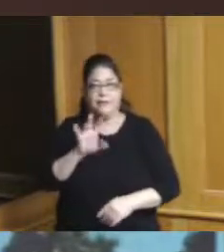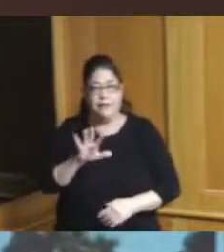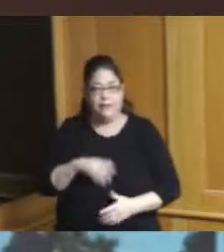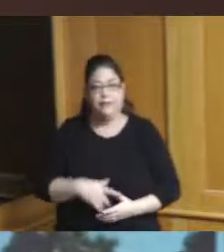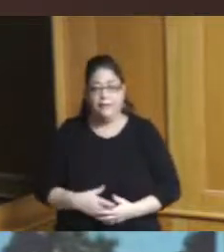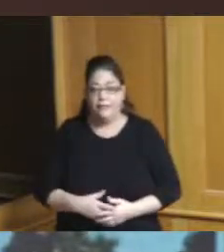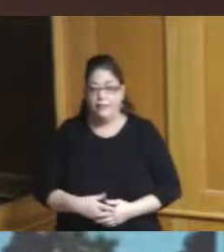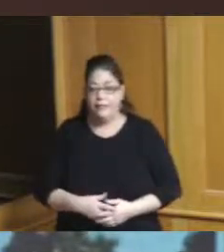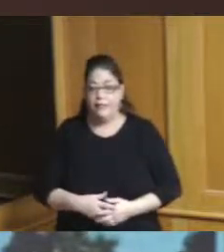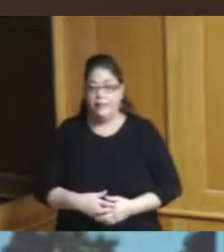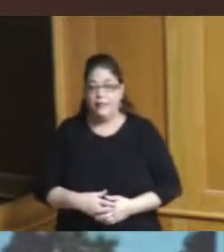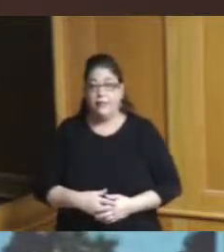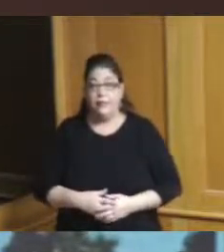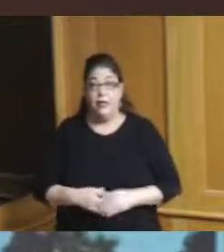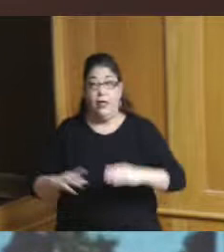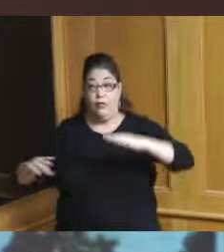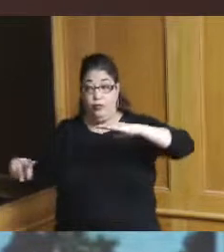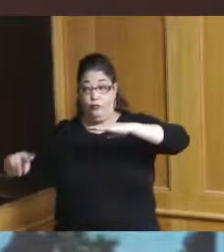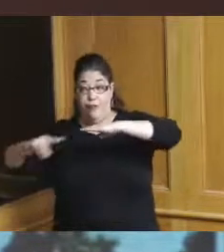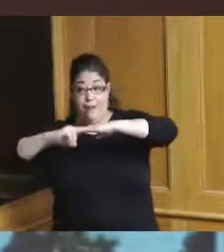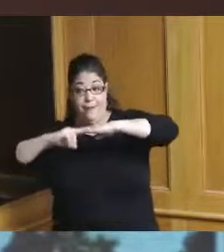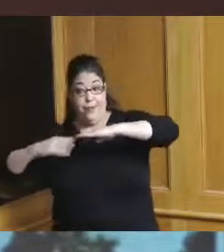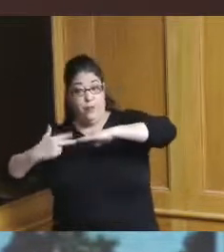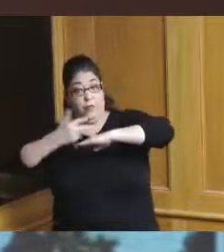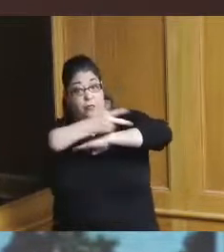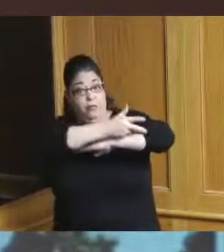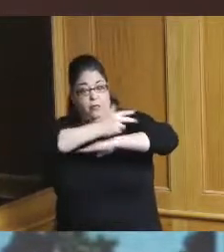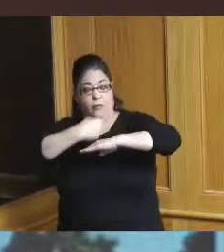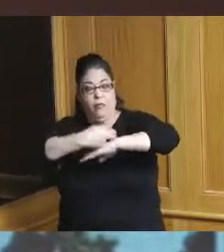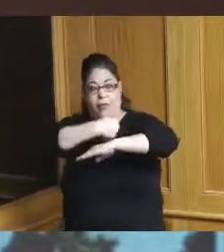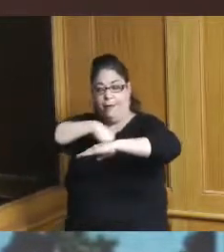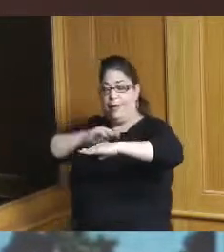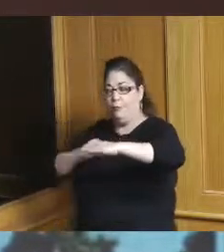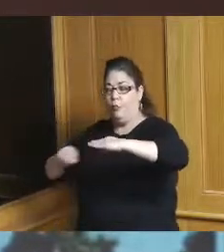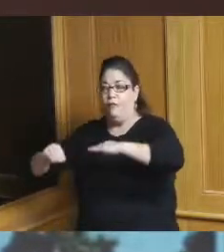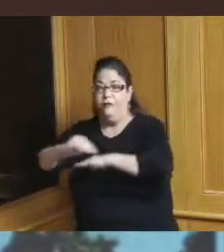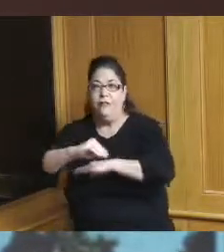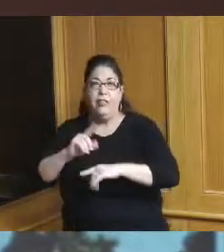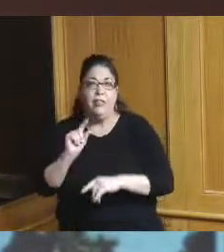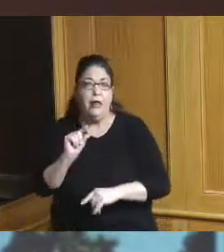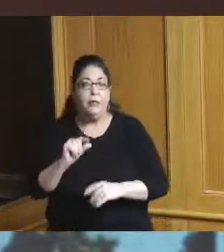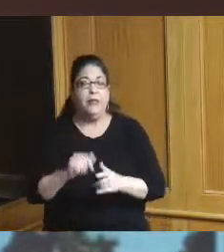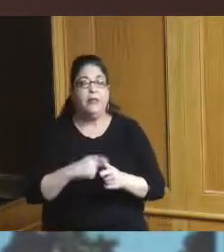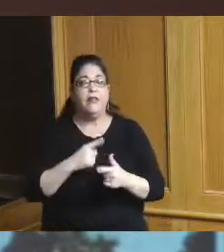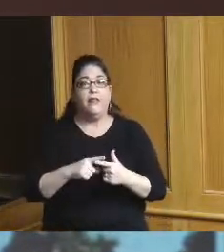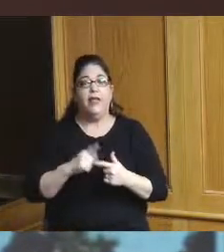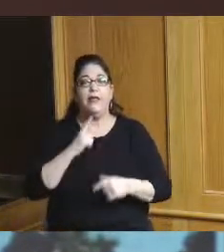moved some ramps around and now there's some ODOT property that you could do a gateway facility like